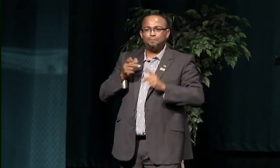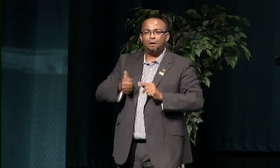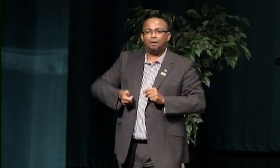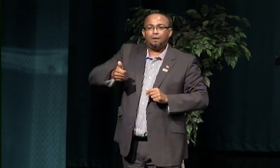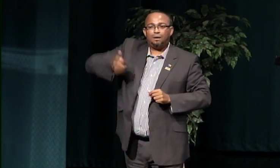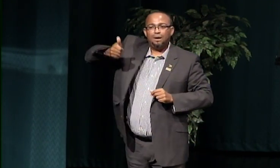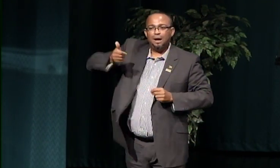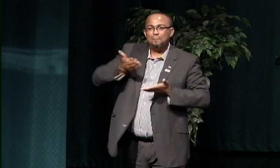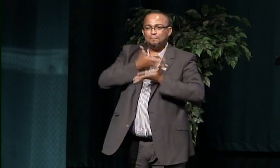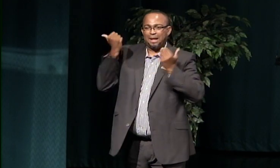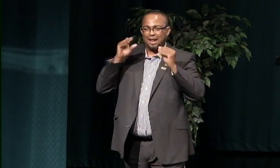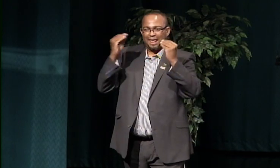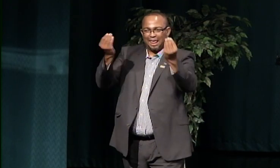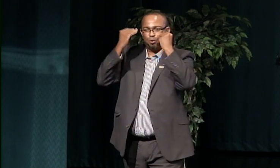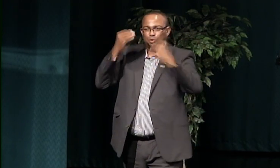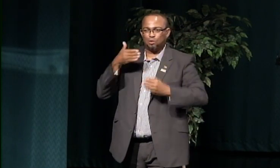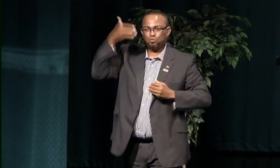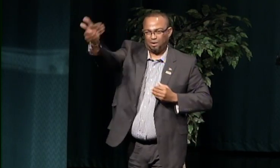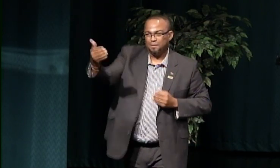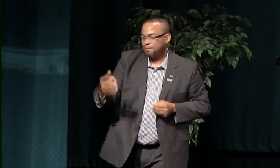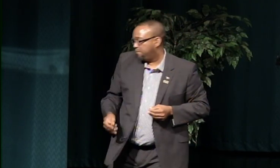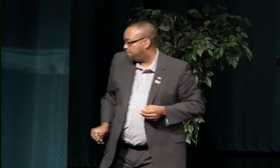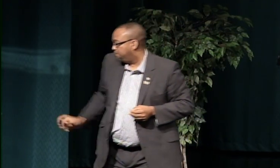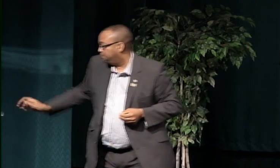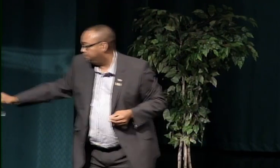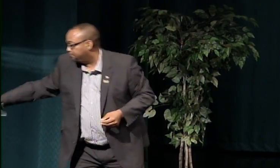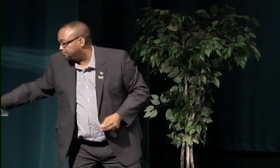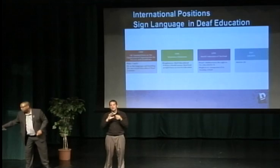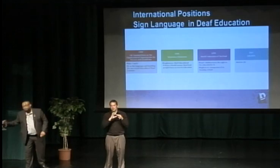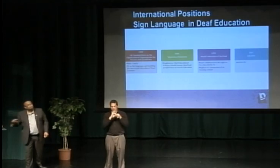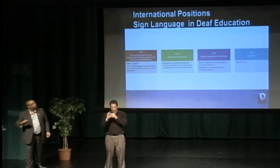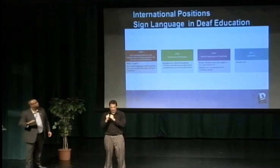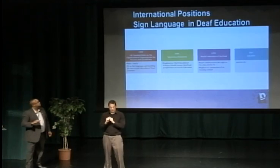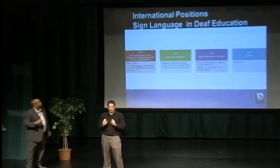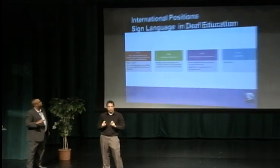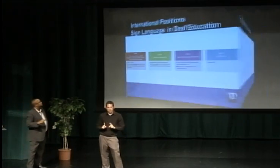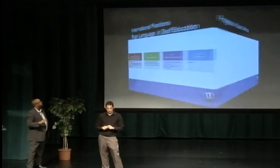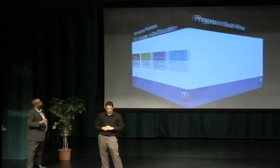working together for the rights of deaf people and deaf education.